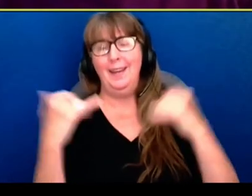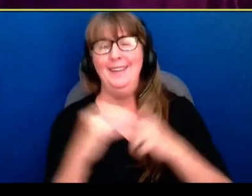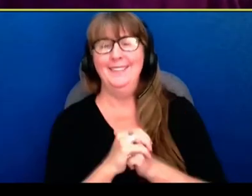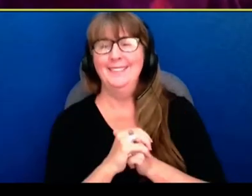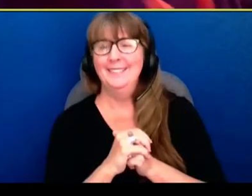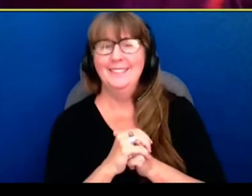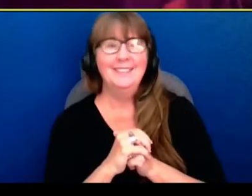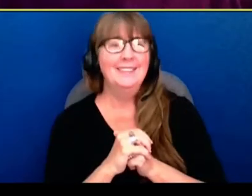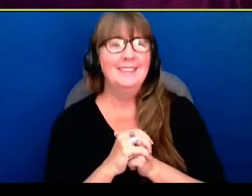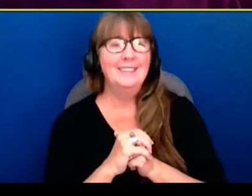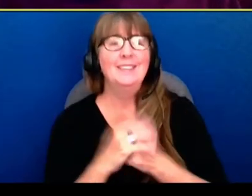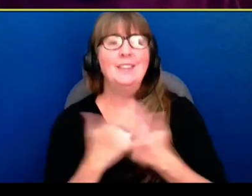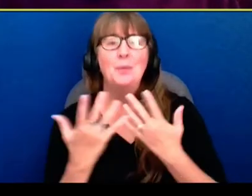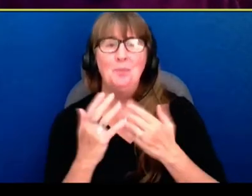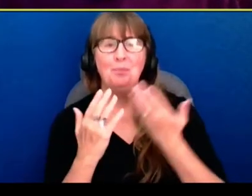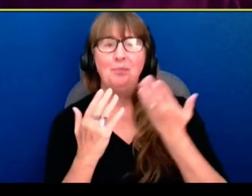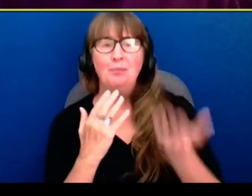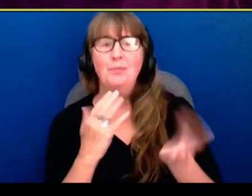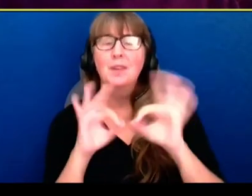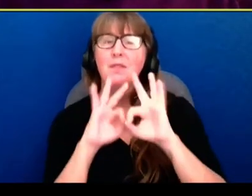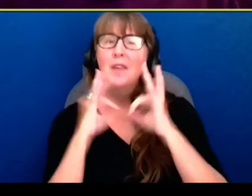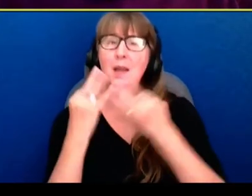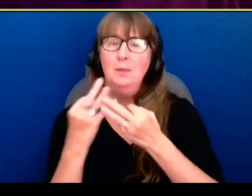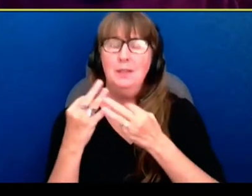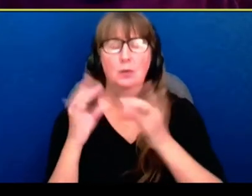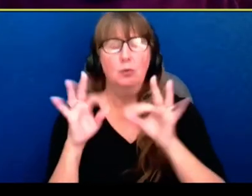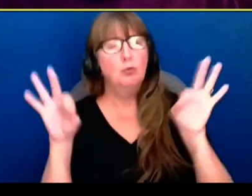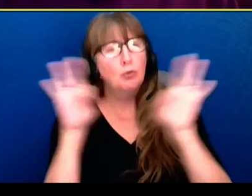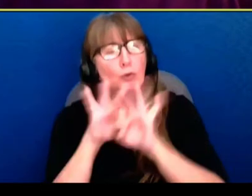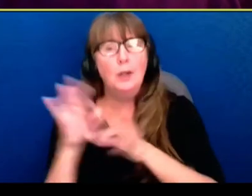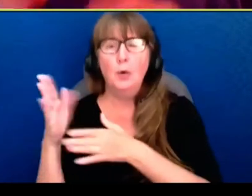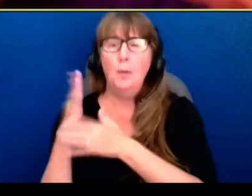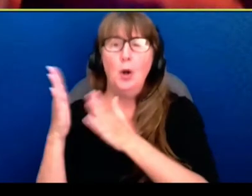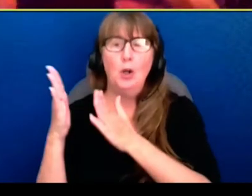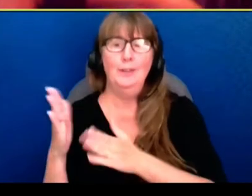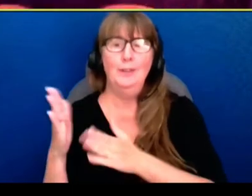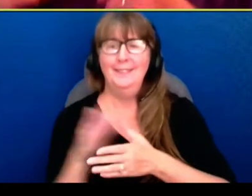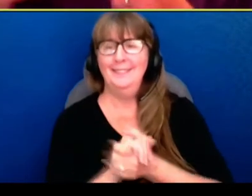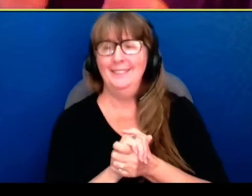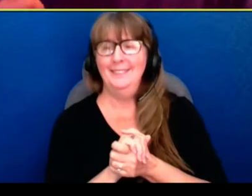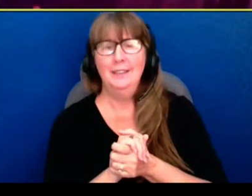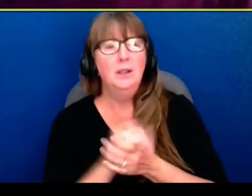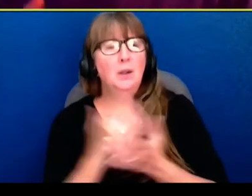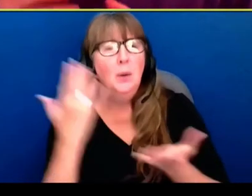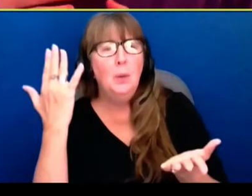So, families are critical partners. Why? Right off the bat,